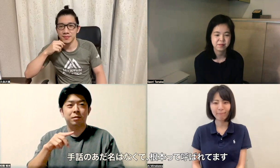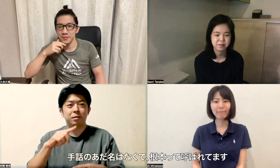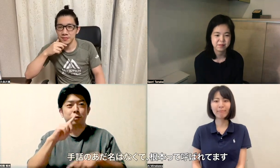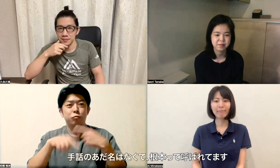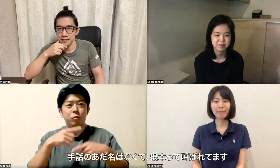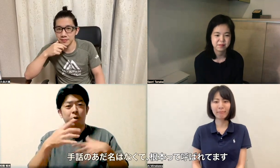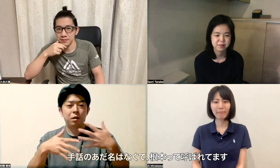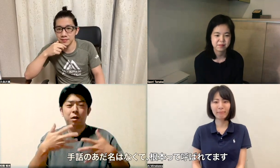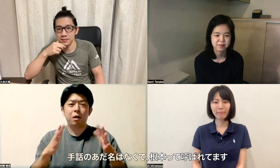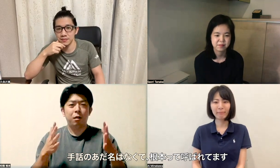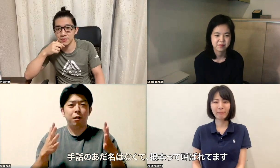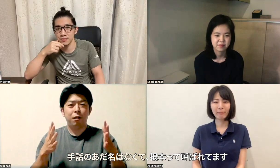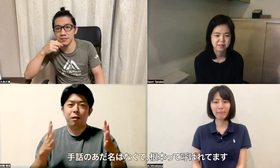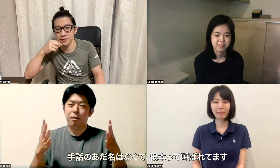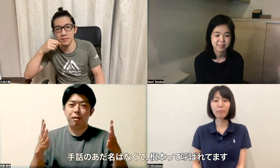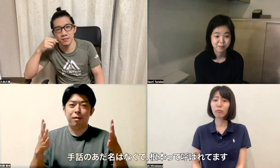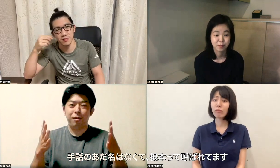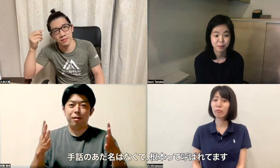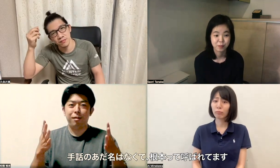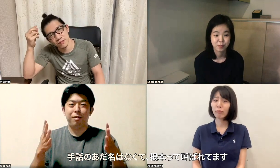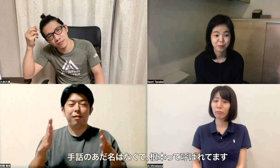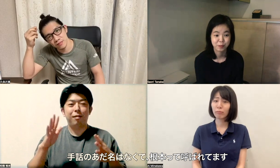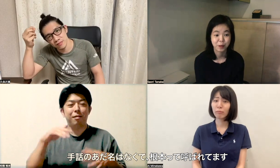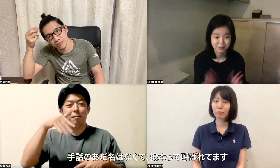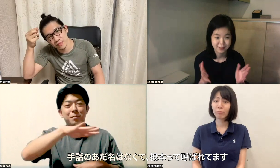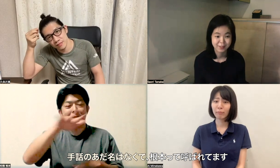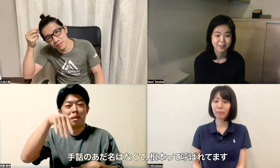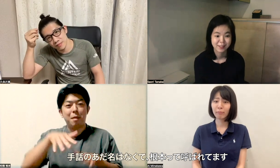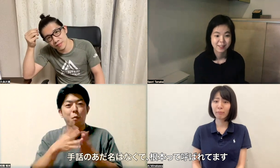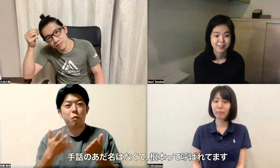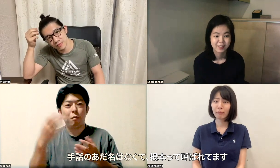I don't have a sign name, everyone call me Nemoto.